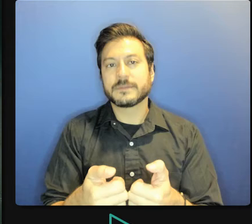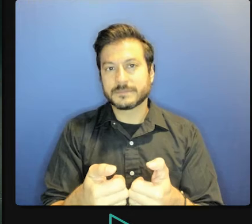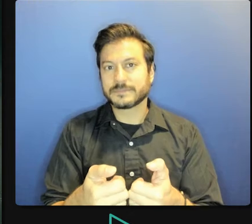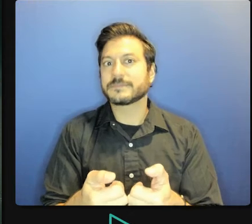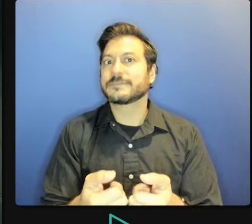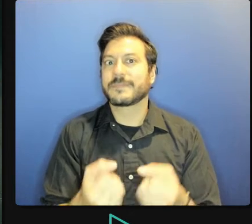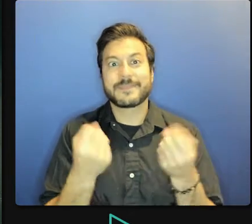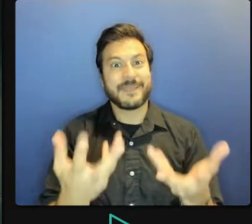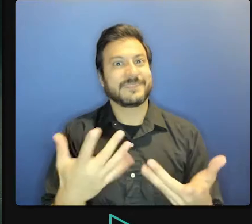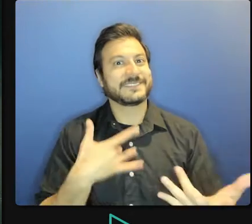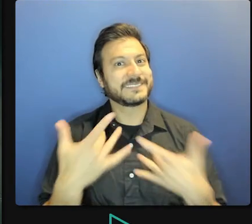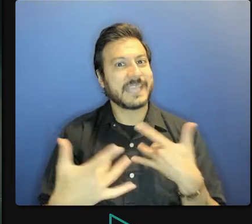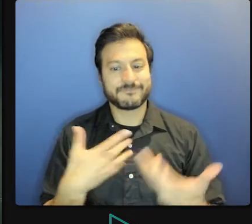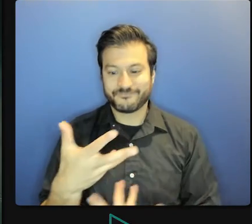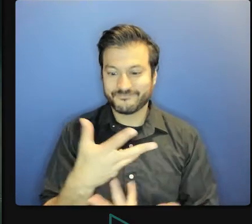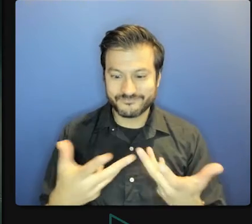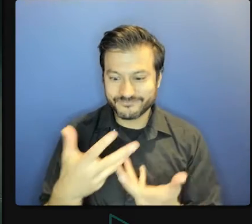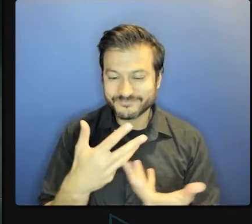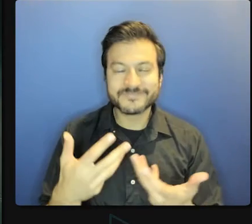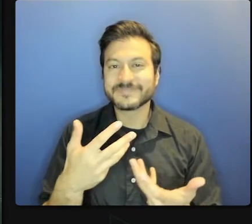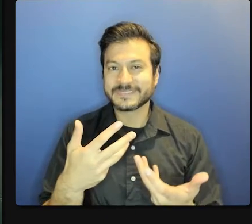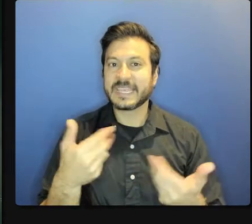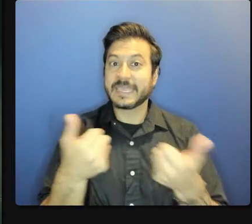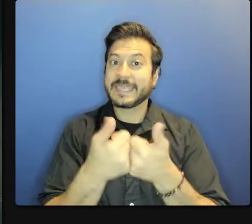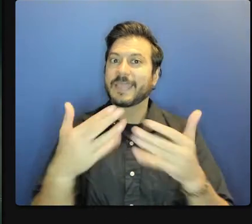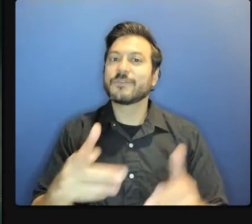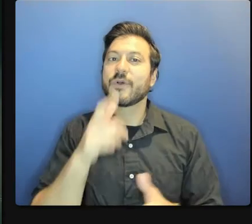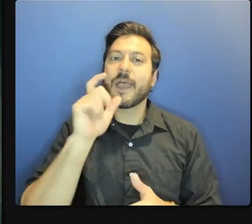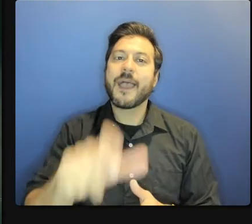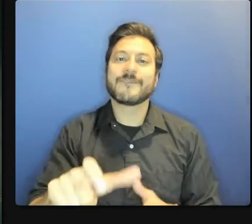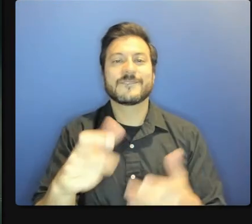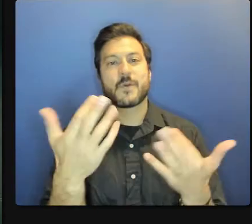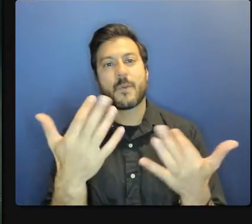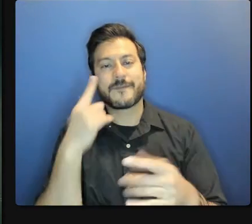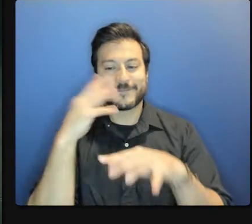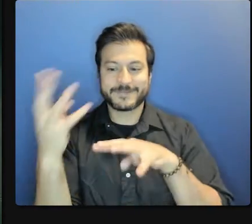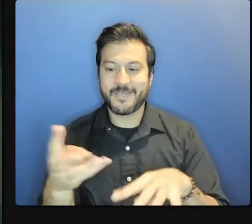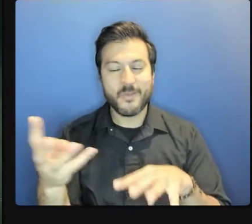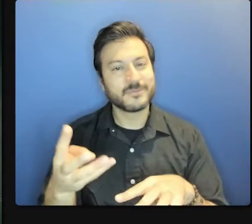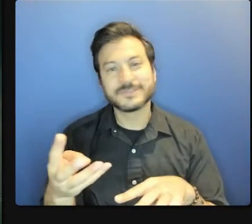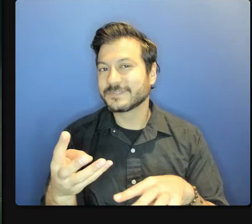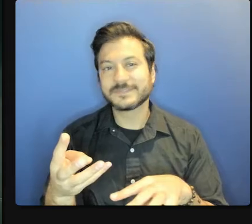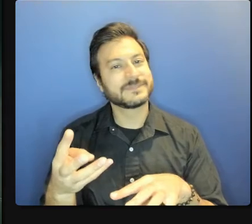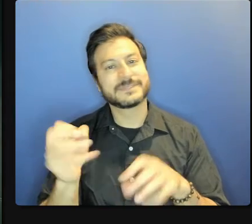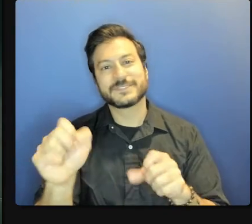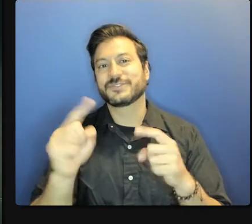And a lot of excitement brewing around the fact that gamers no longer have to wait for downloads.